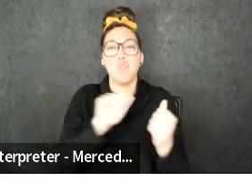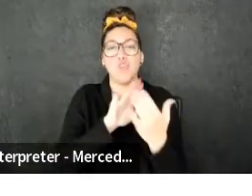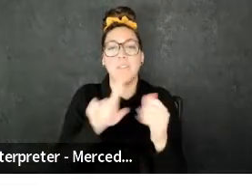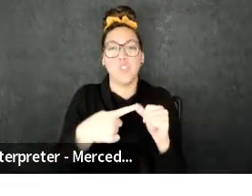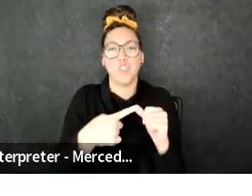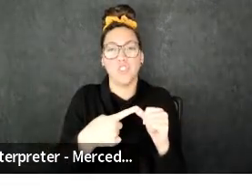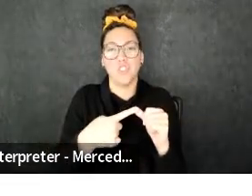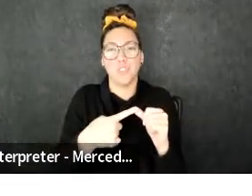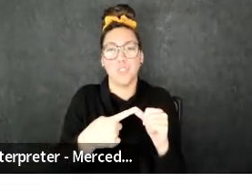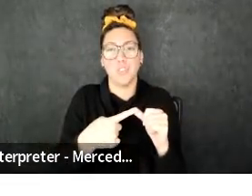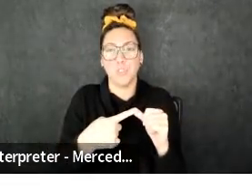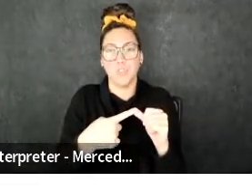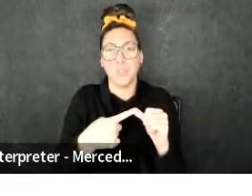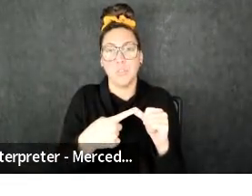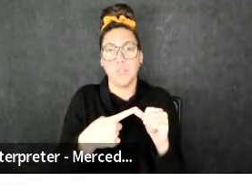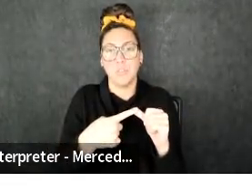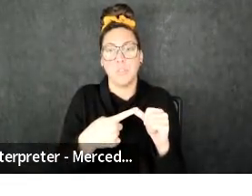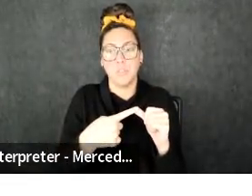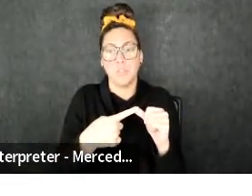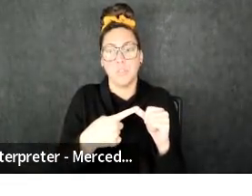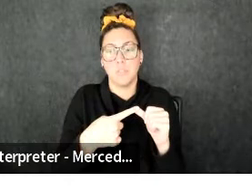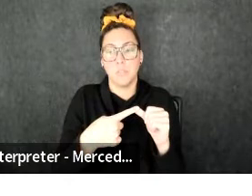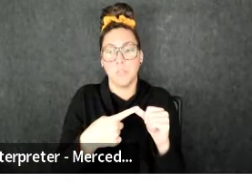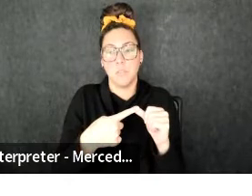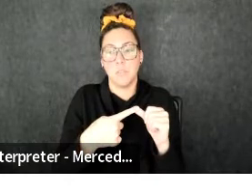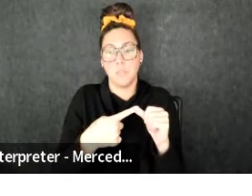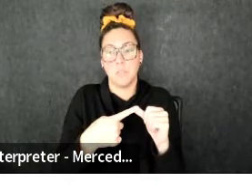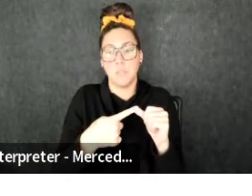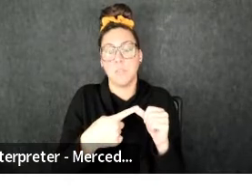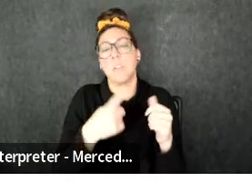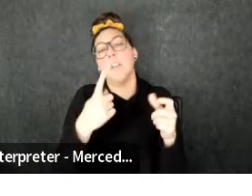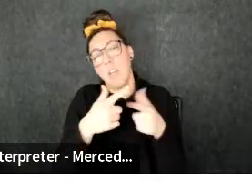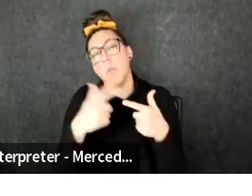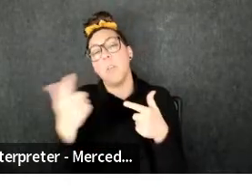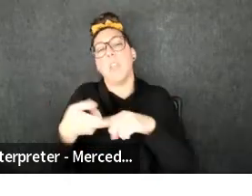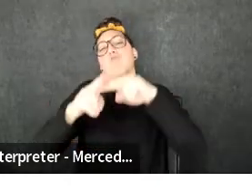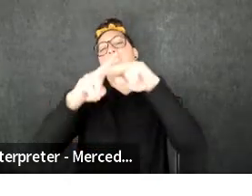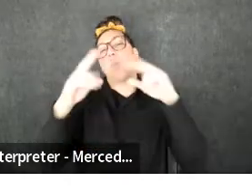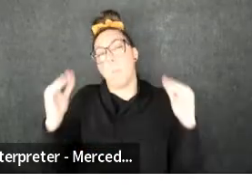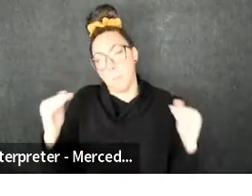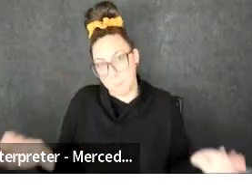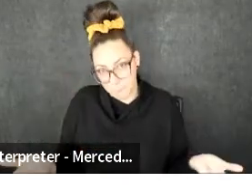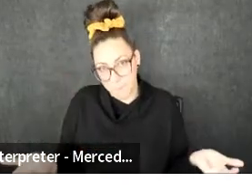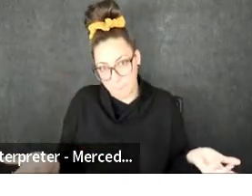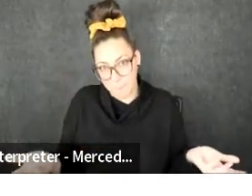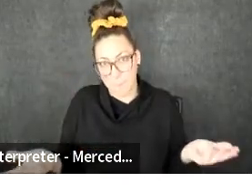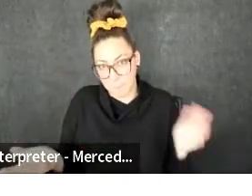or as we are, are increasing our hope. So it doesn't have to be totally separate.